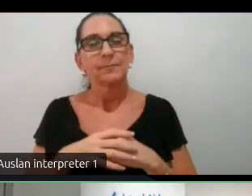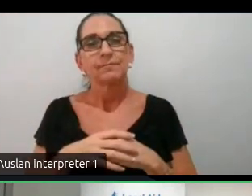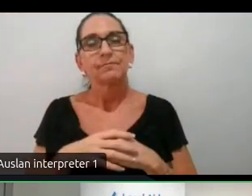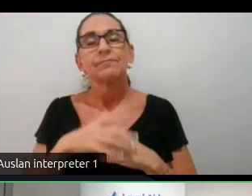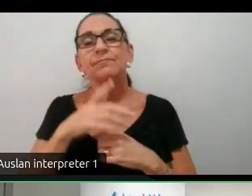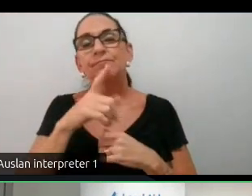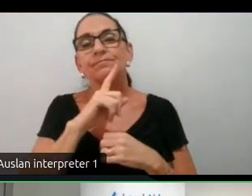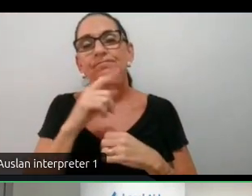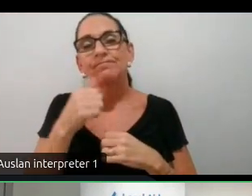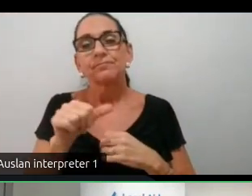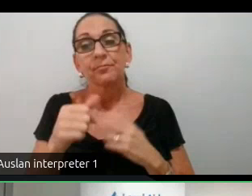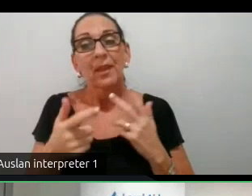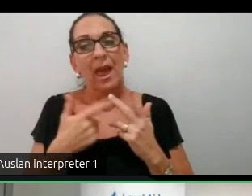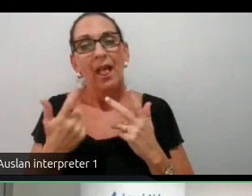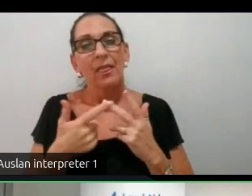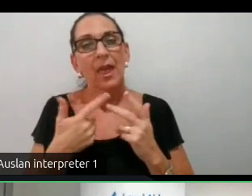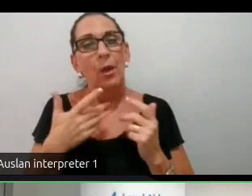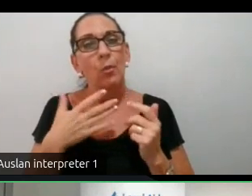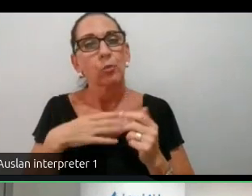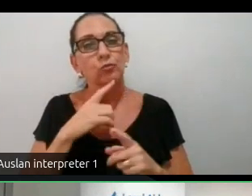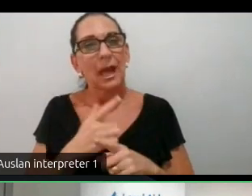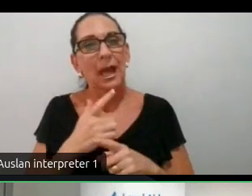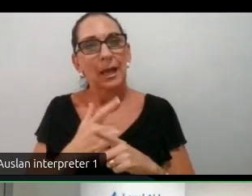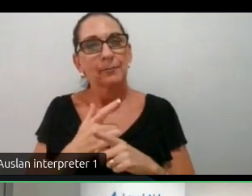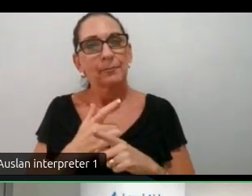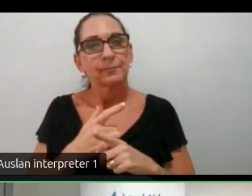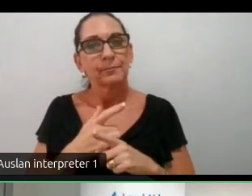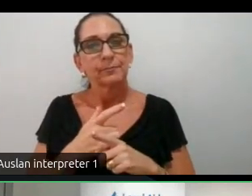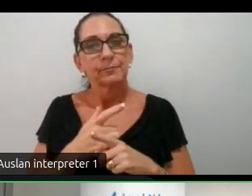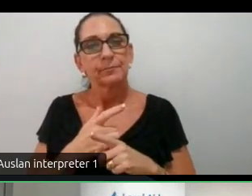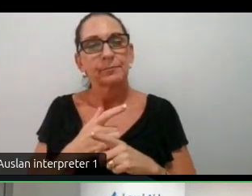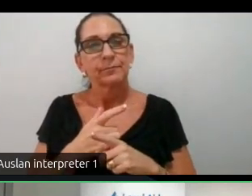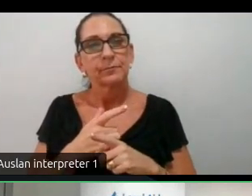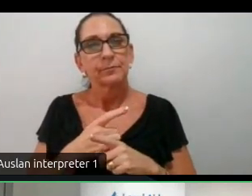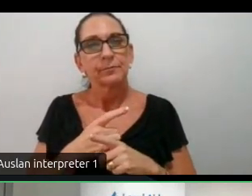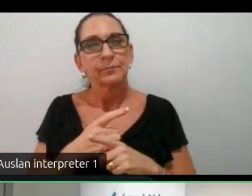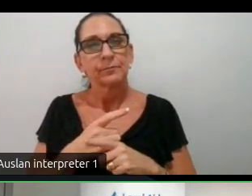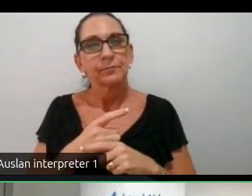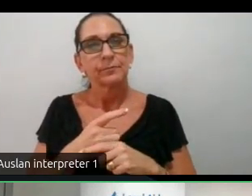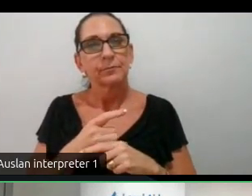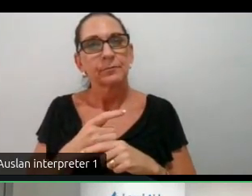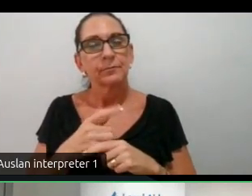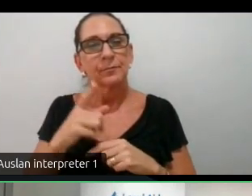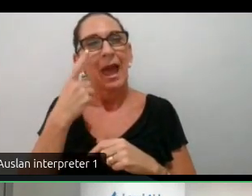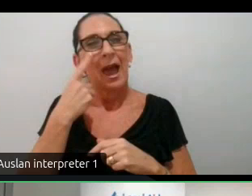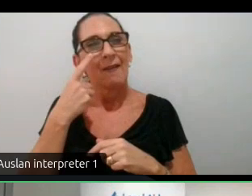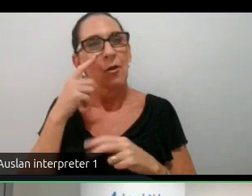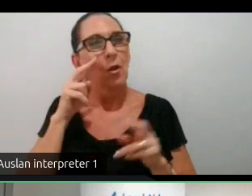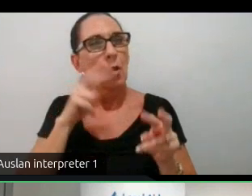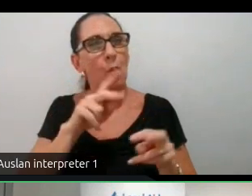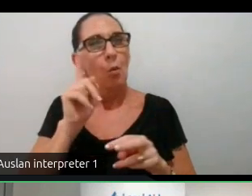guess the other point to talk about in this space is look at the vulnerabilities that the customer